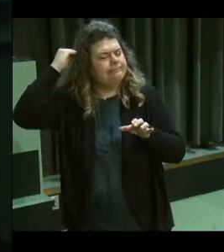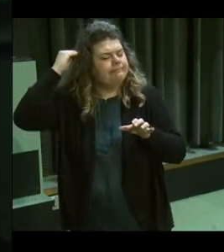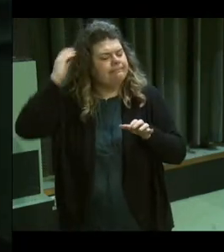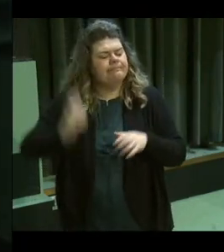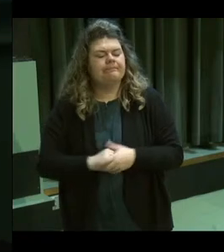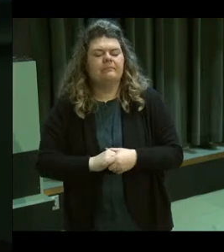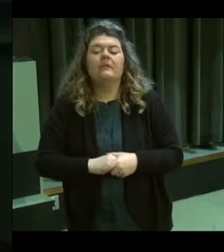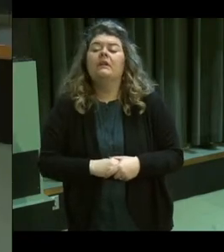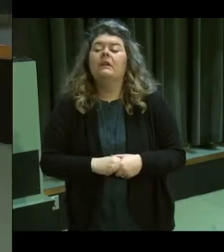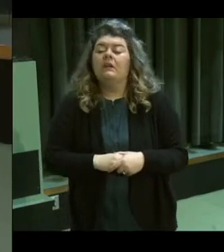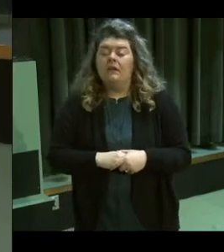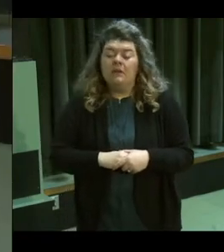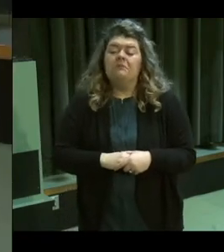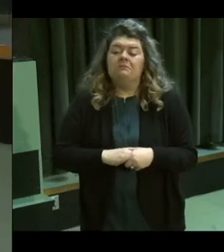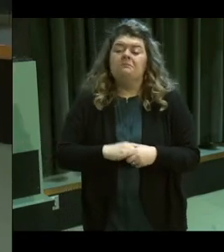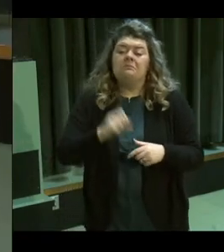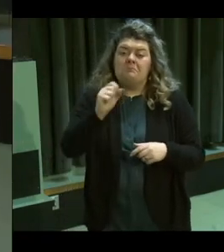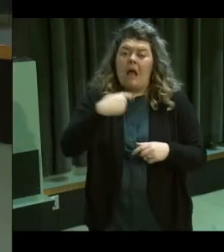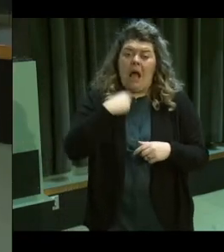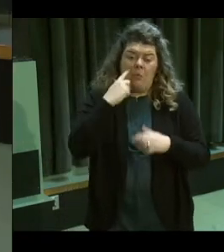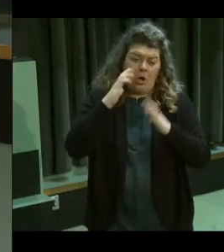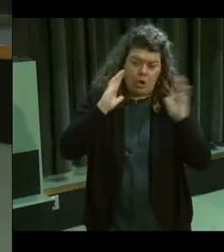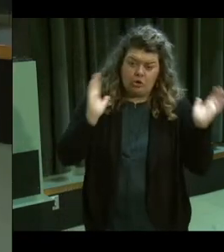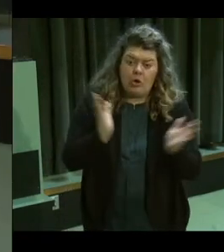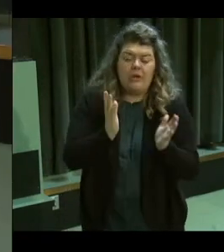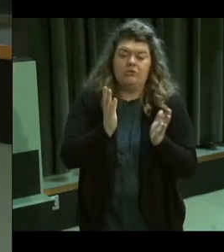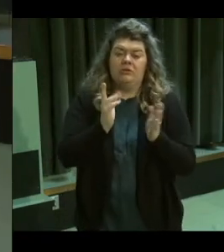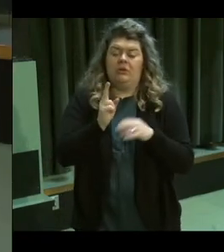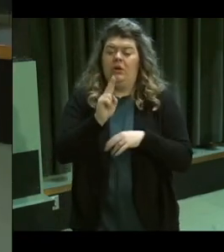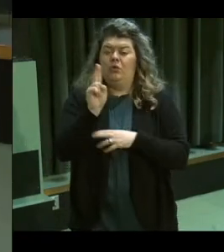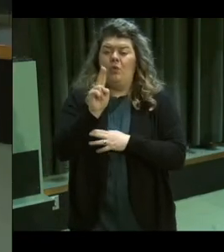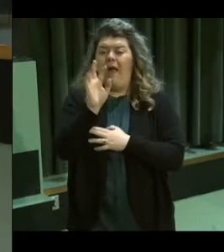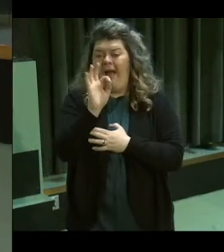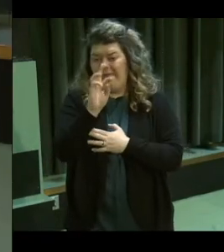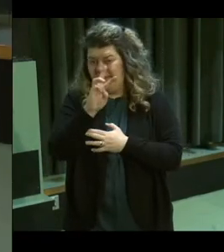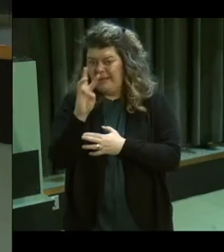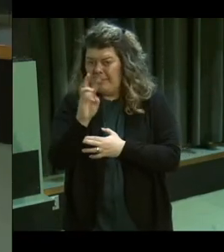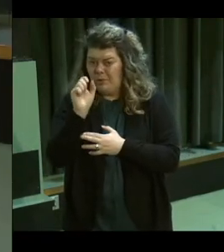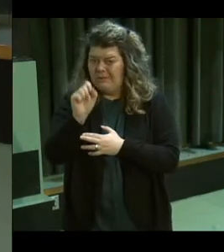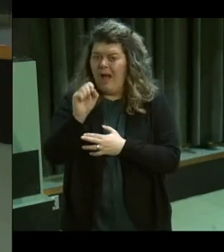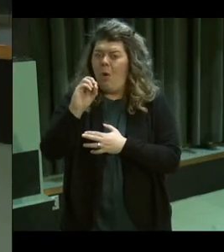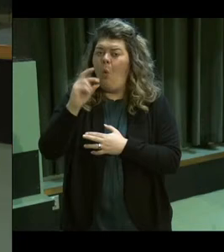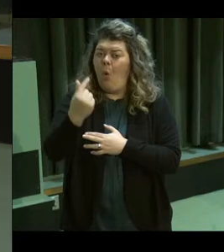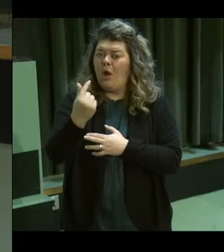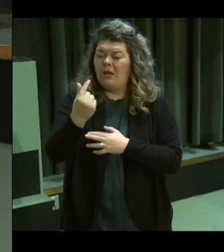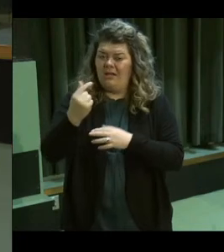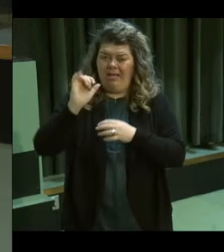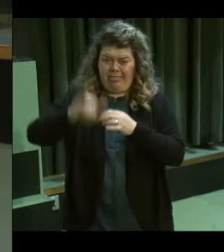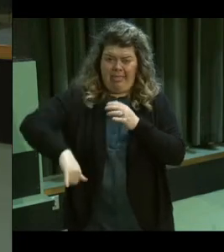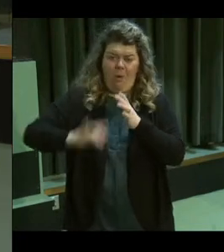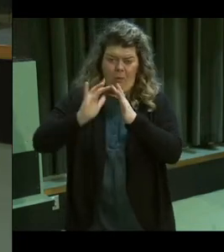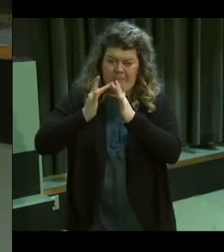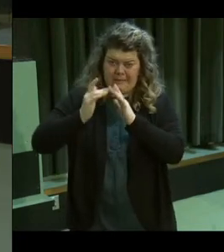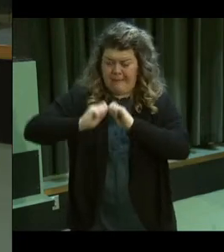Perfect, I would just